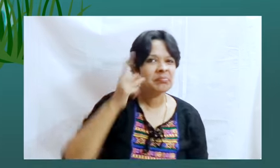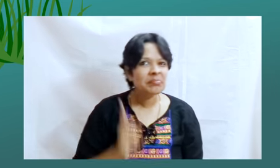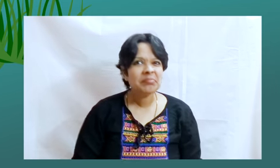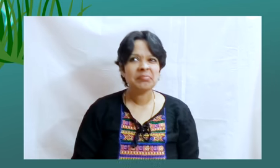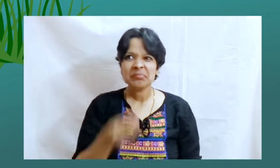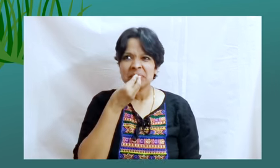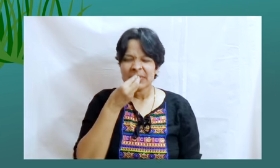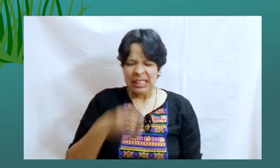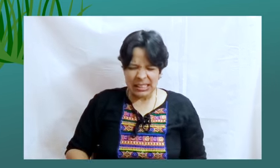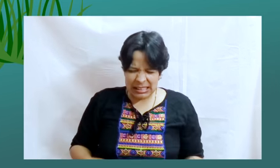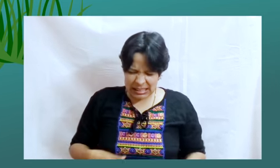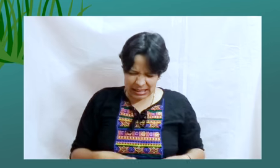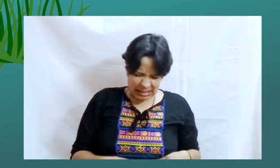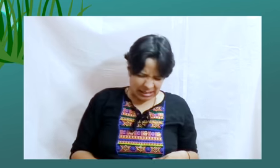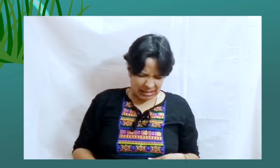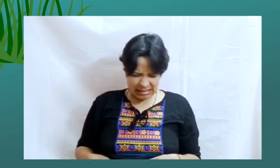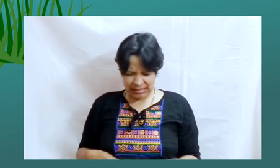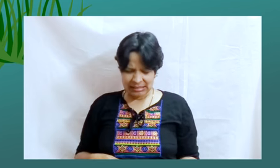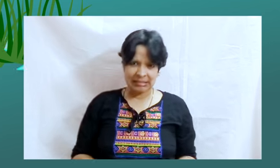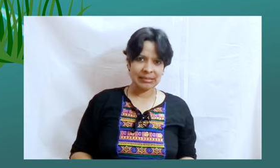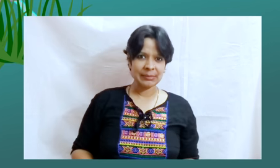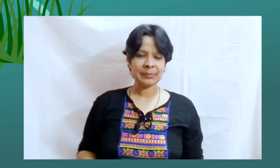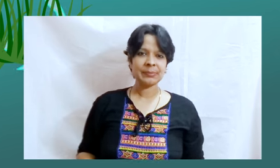So he got thinner, and thinner as days went.